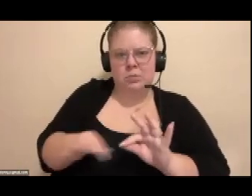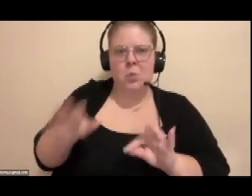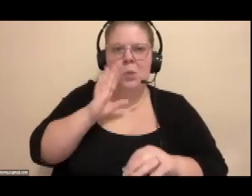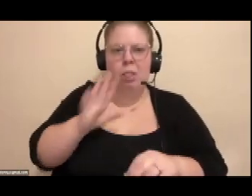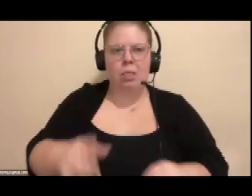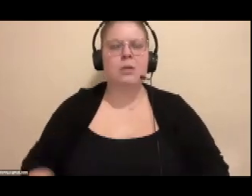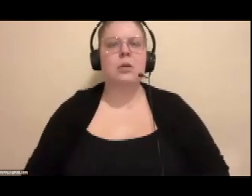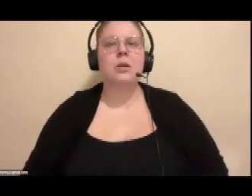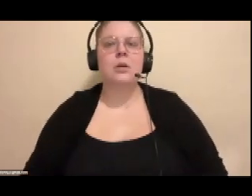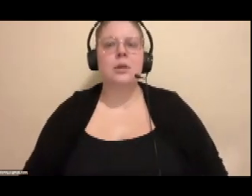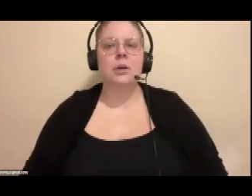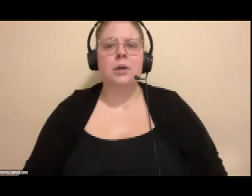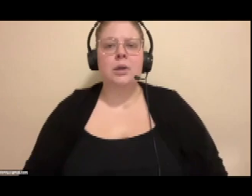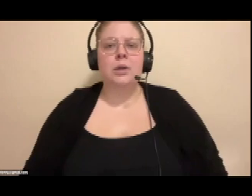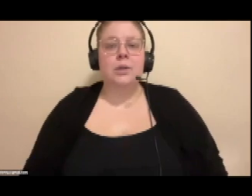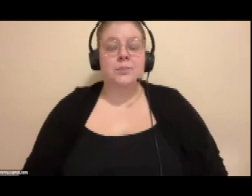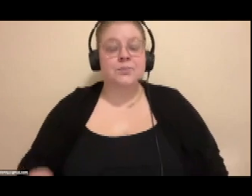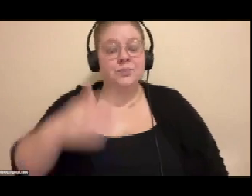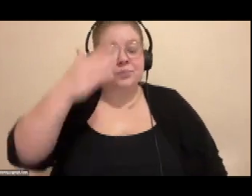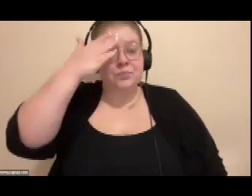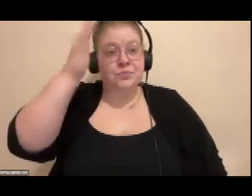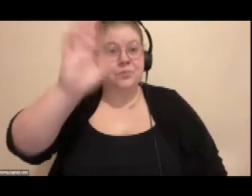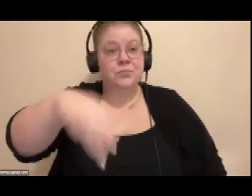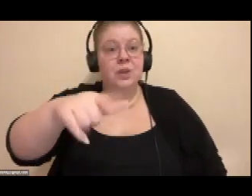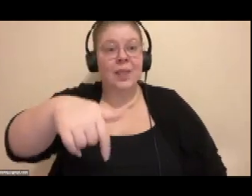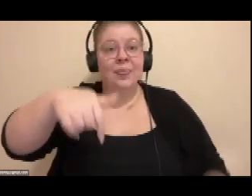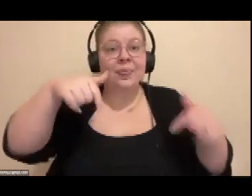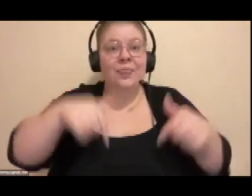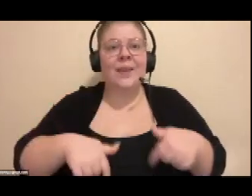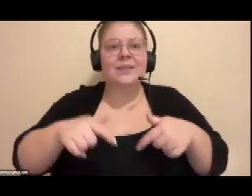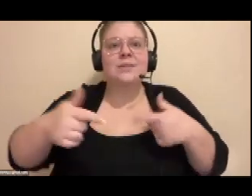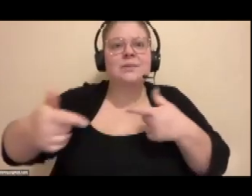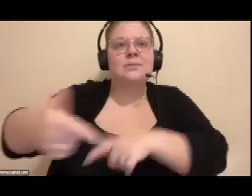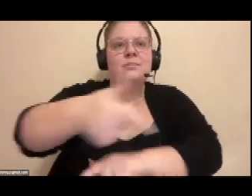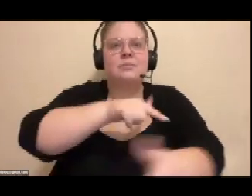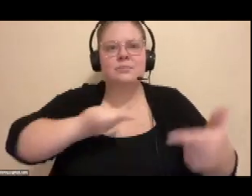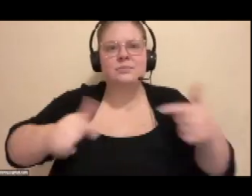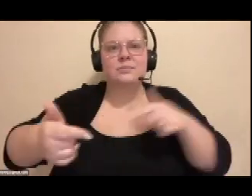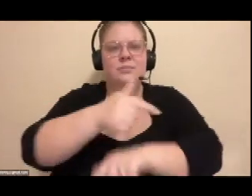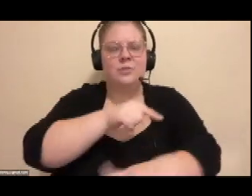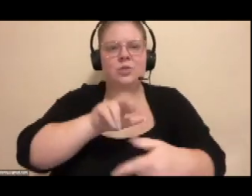Just to note, this is a round robin session where the moderator will ask